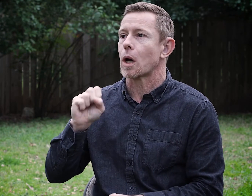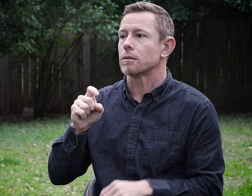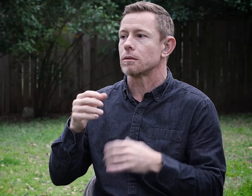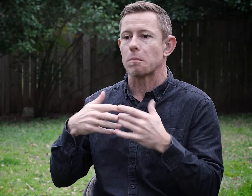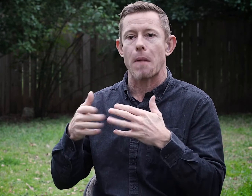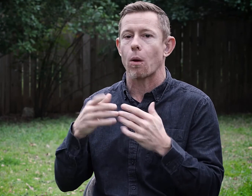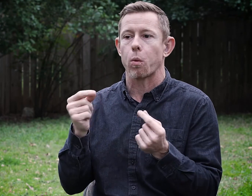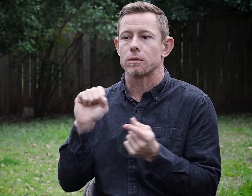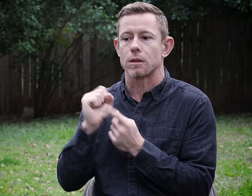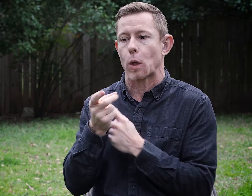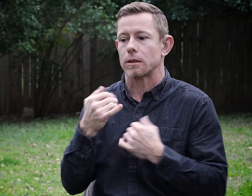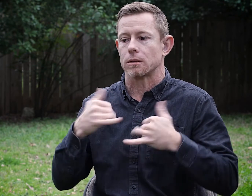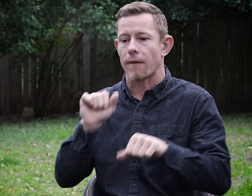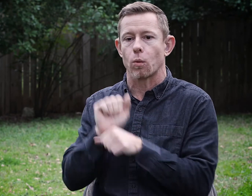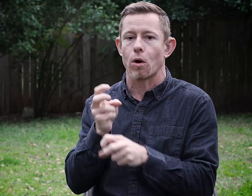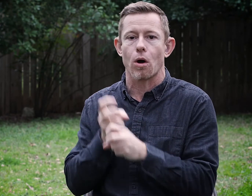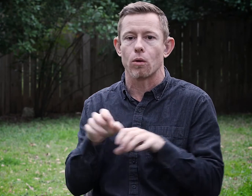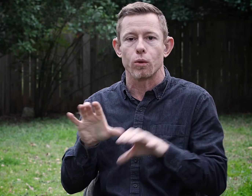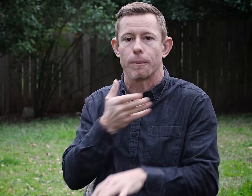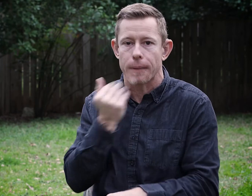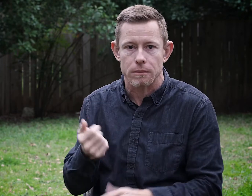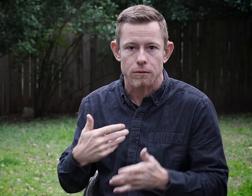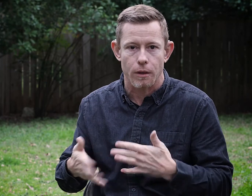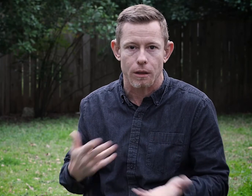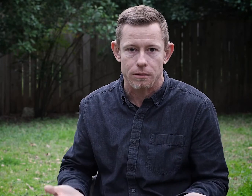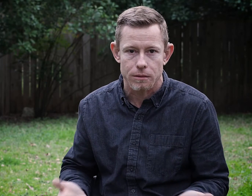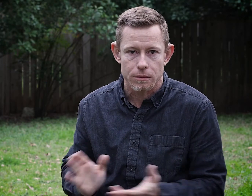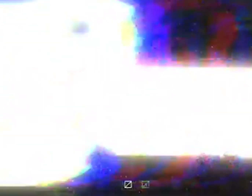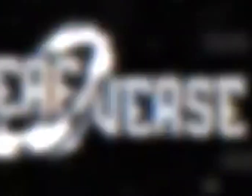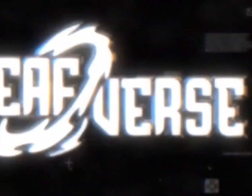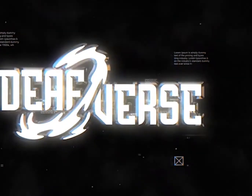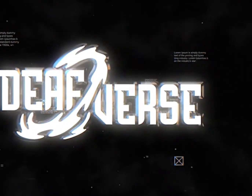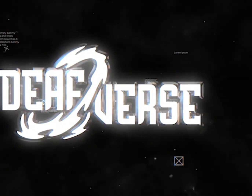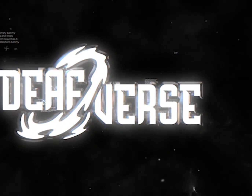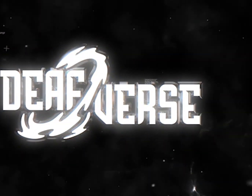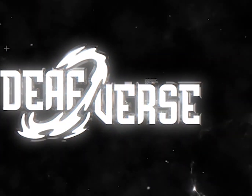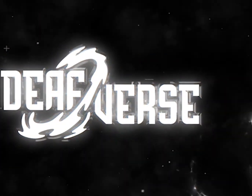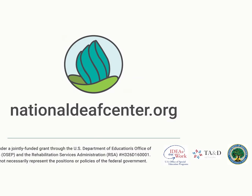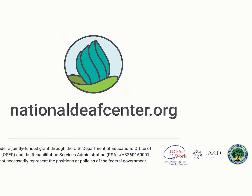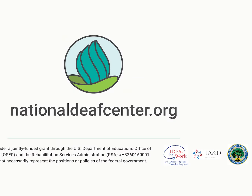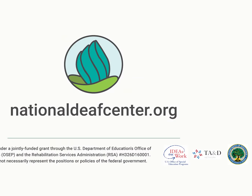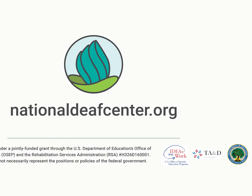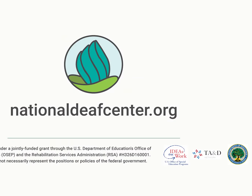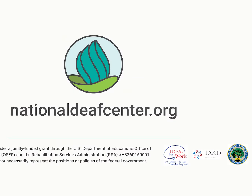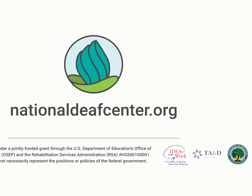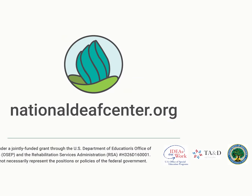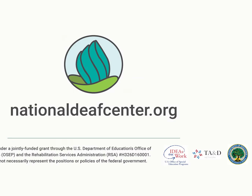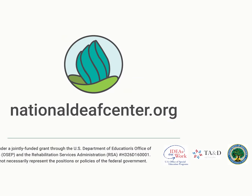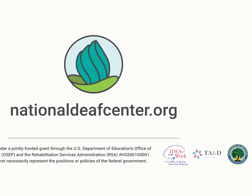No matter what the situation was, I would still work hard and do my very best.